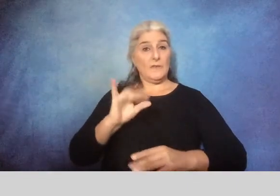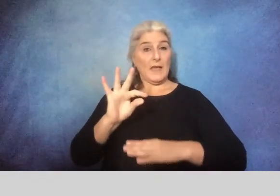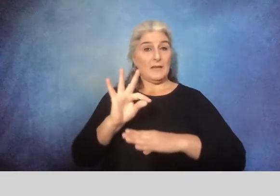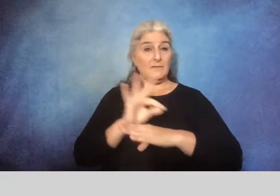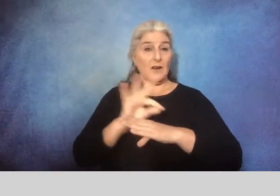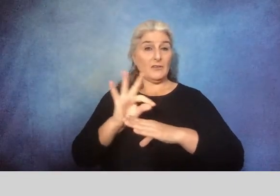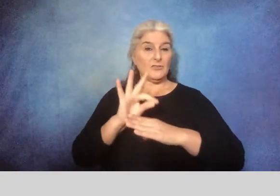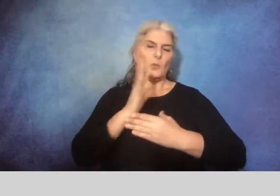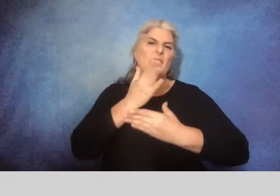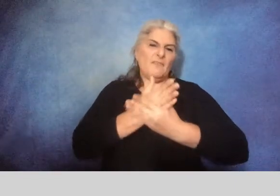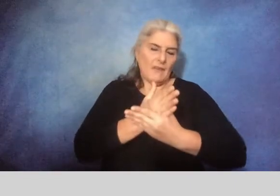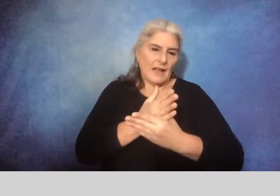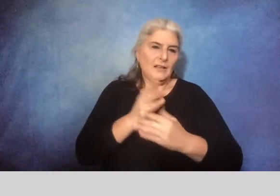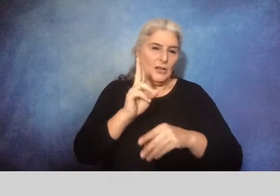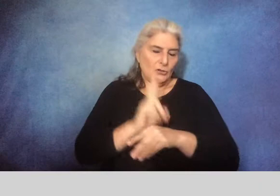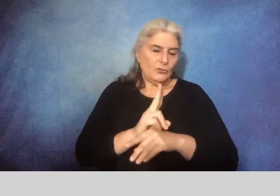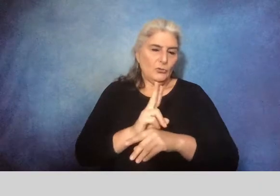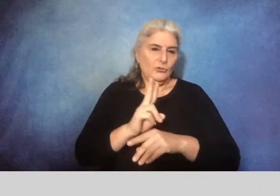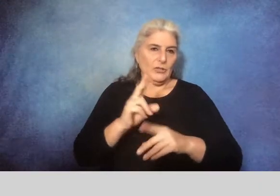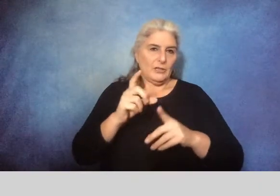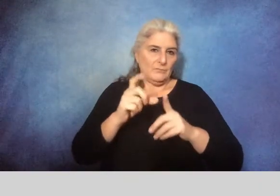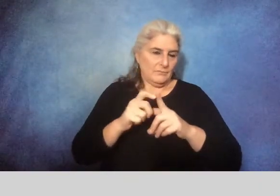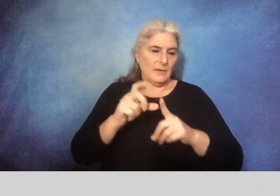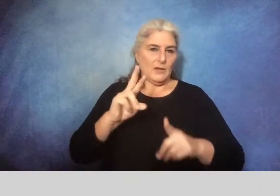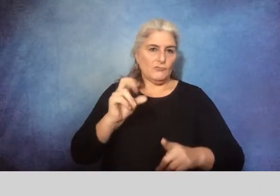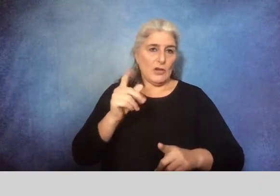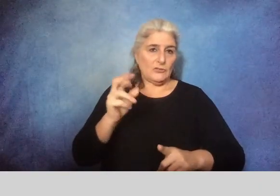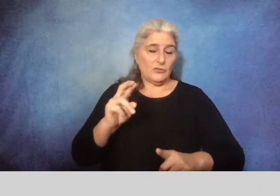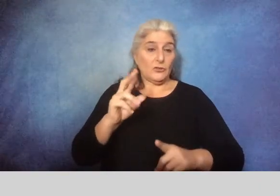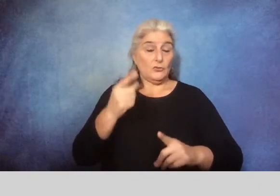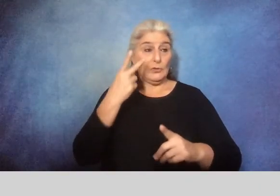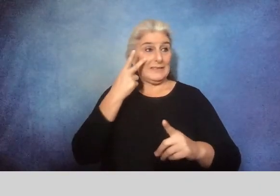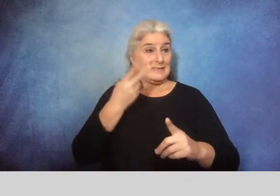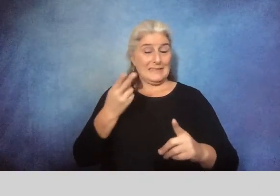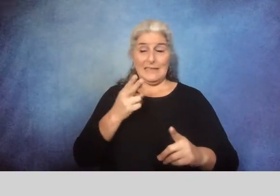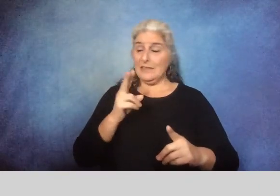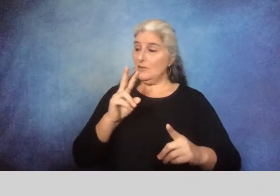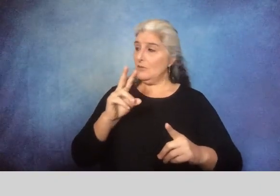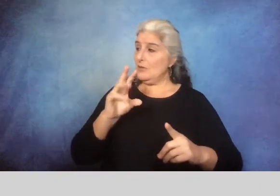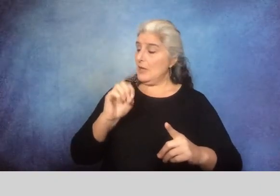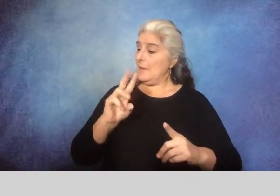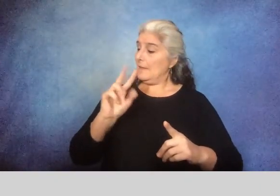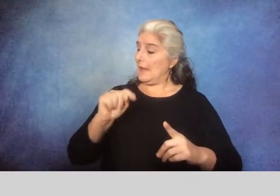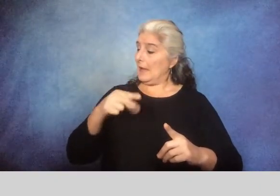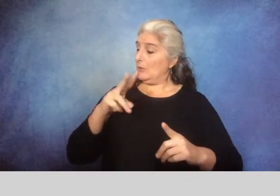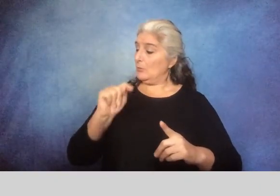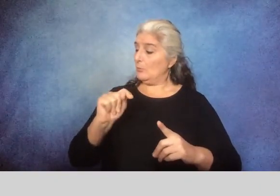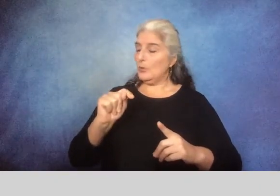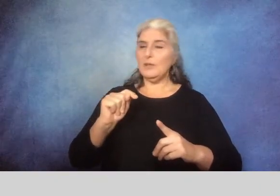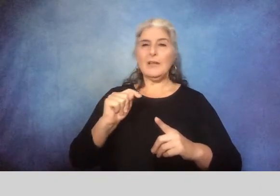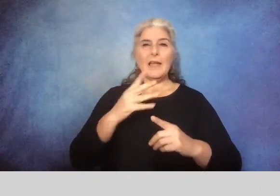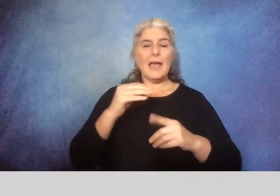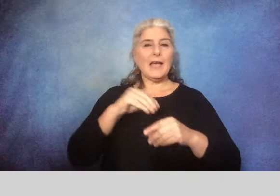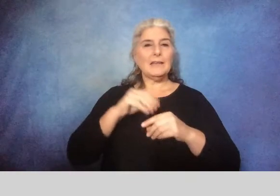As you can see both hookspecs and output objects and I think, are Python phase which are important,